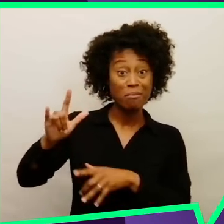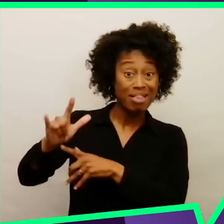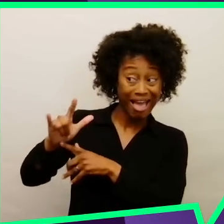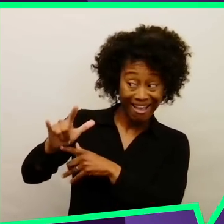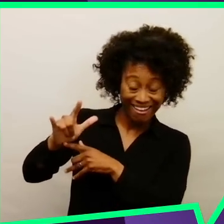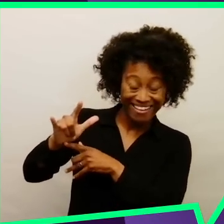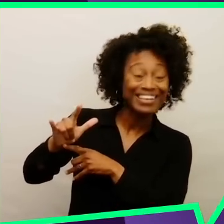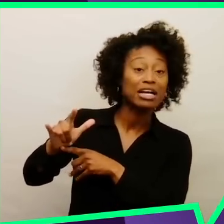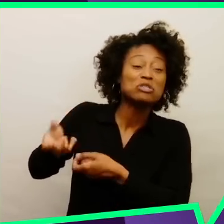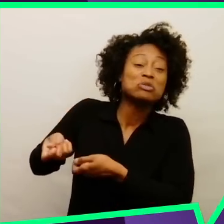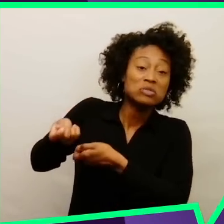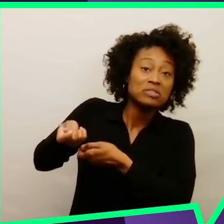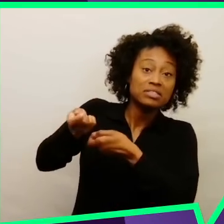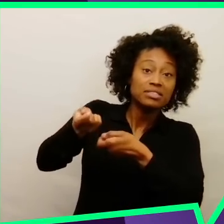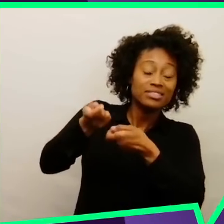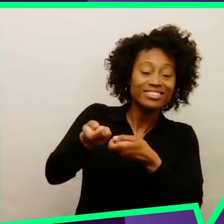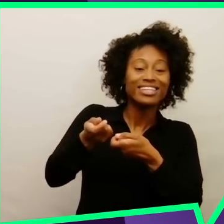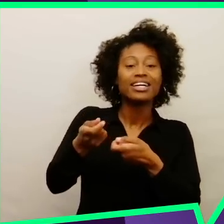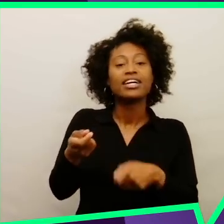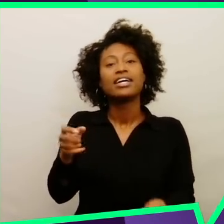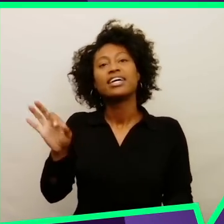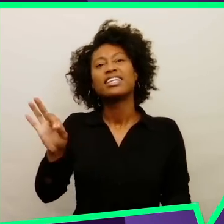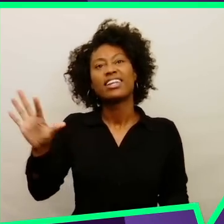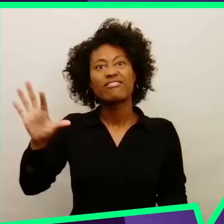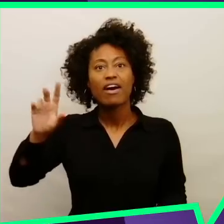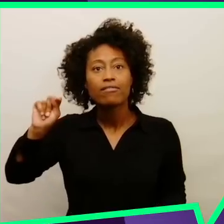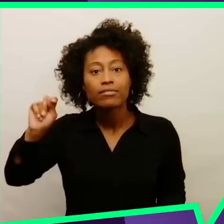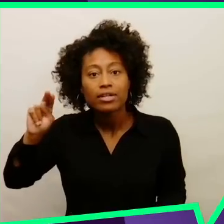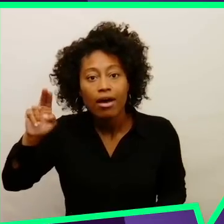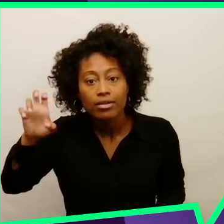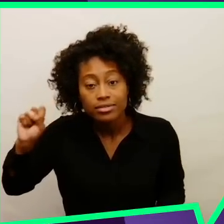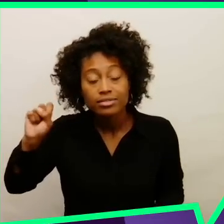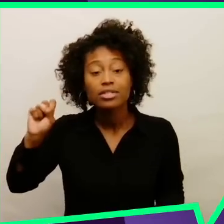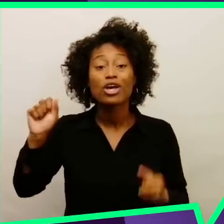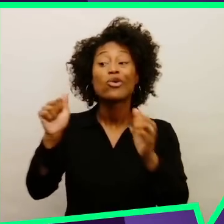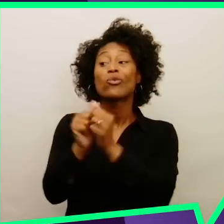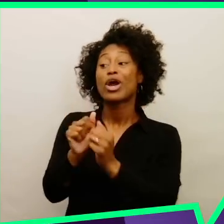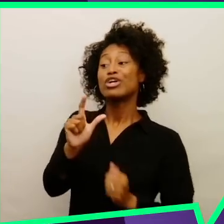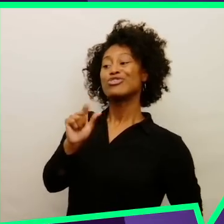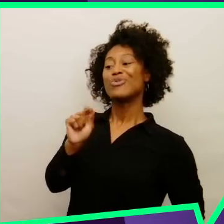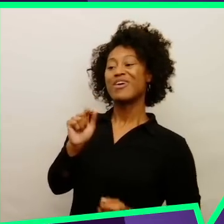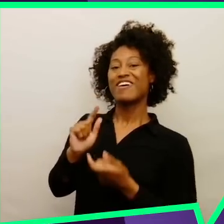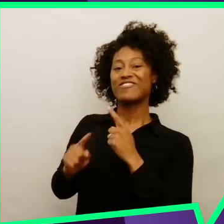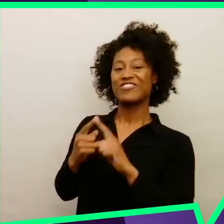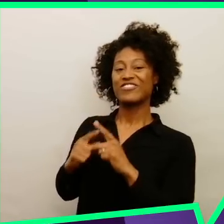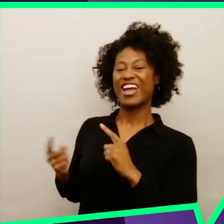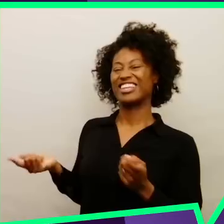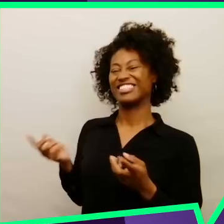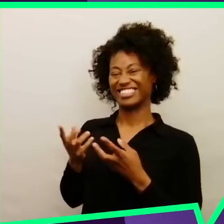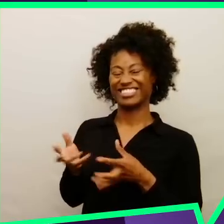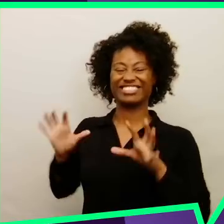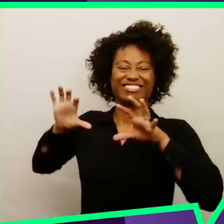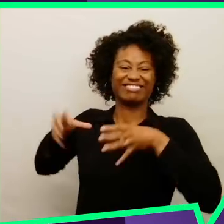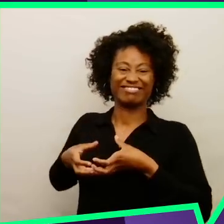And it's 95 tons with 20 of my other wonderful friends in O'Hare.